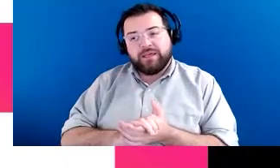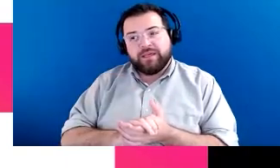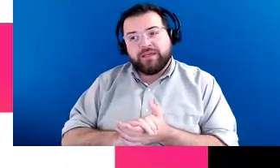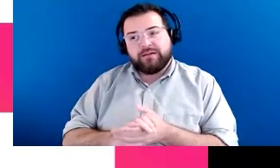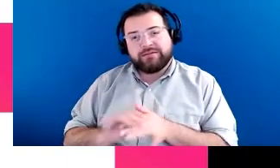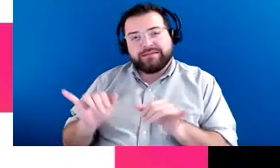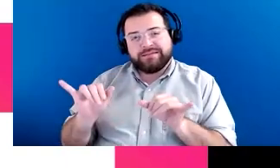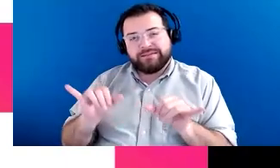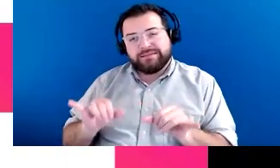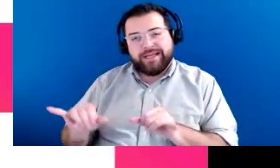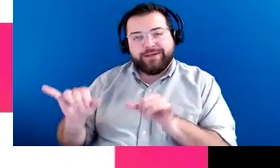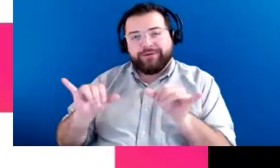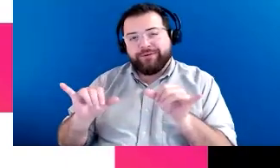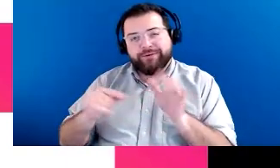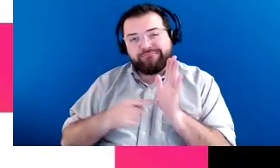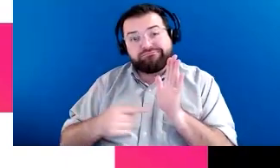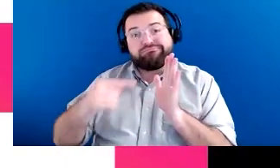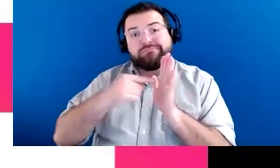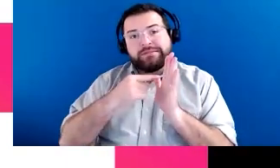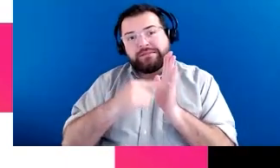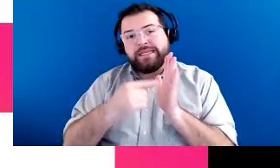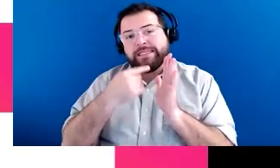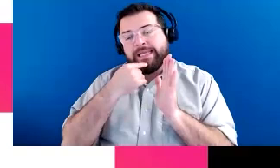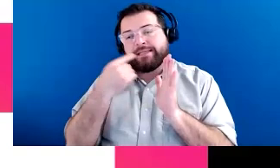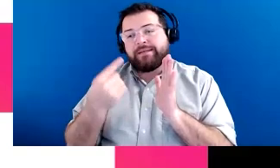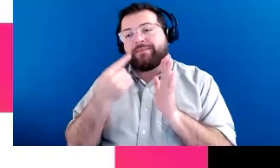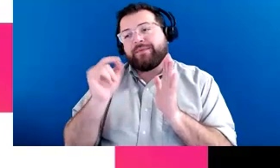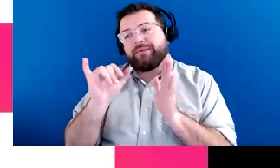The standard says something like, this is what is appropriate for a,